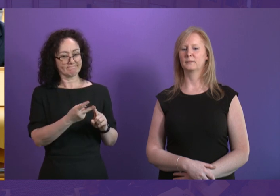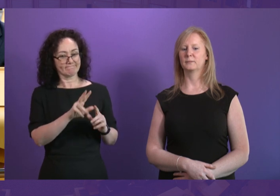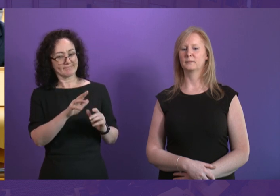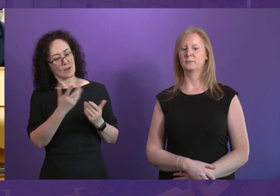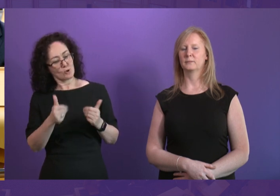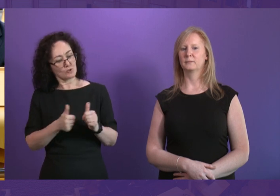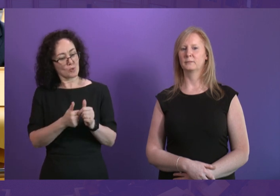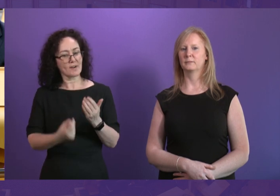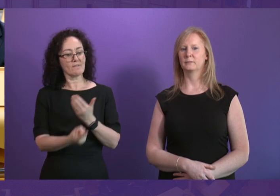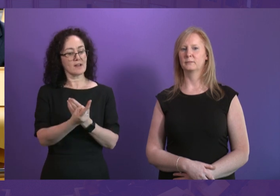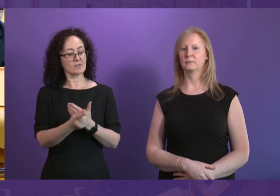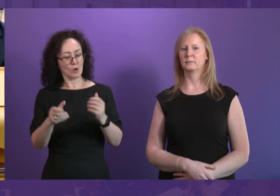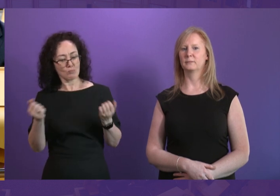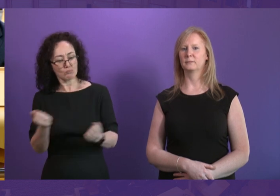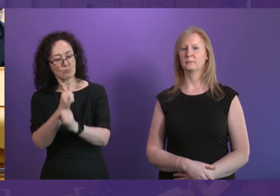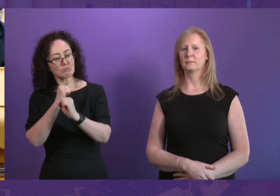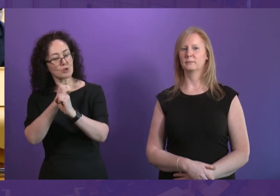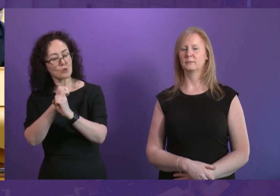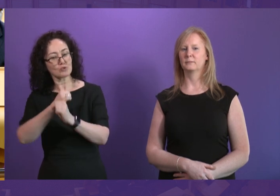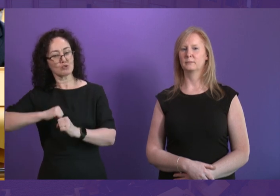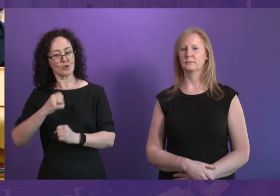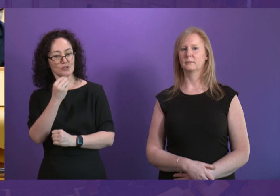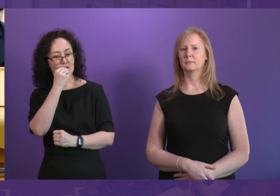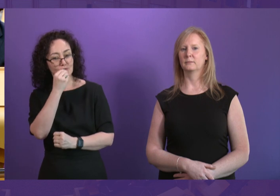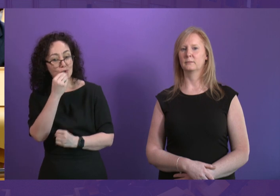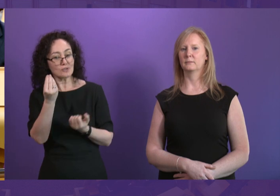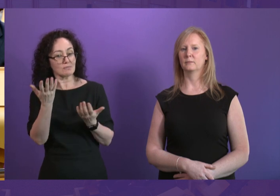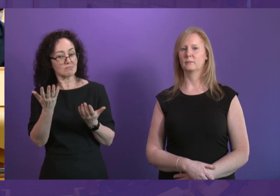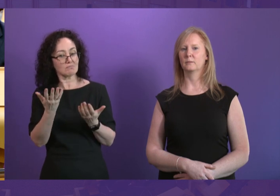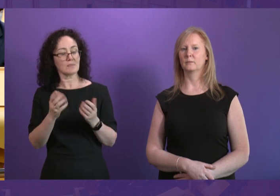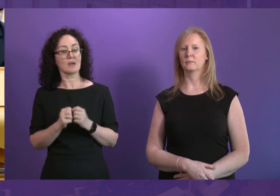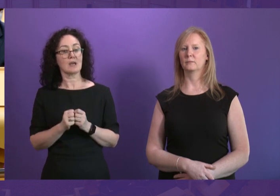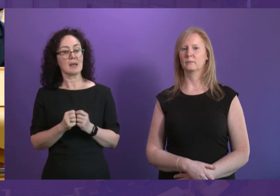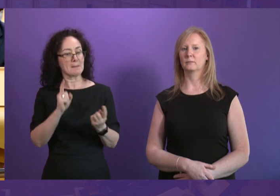Scottish food and drink. I met companies including Marriott, Accor, Morgan Stanley, IBM and BNP